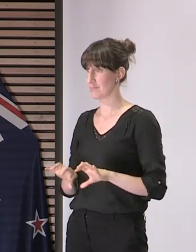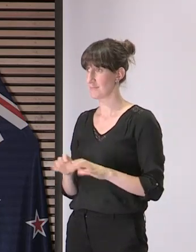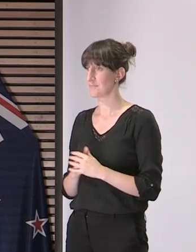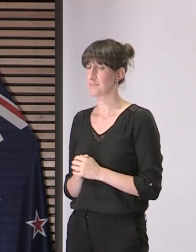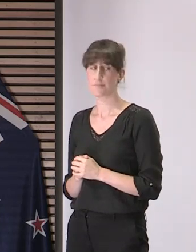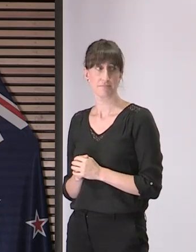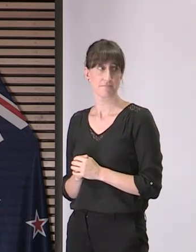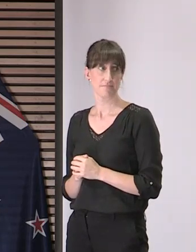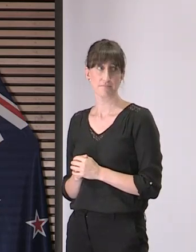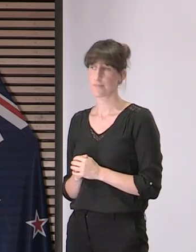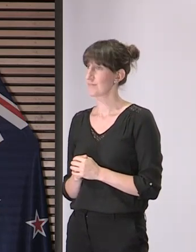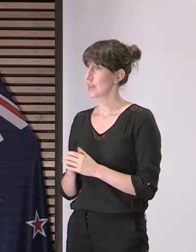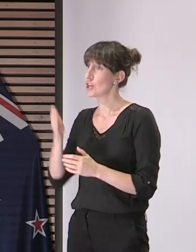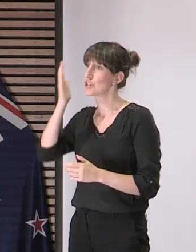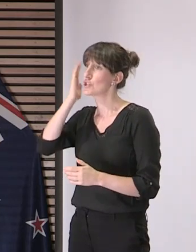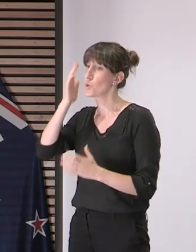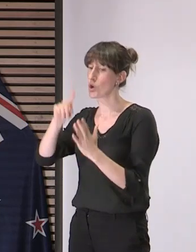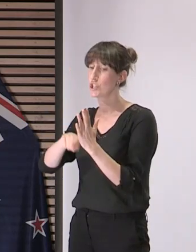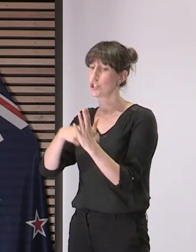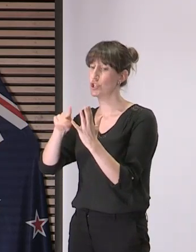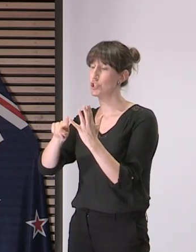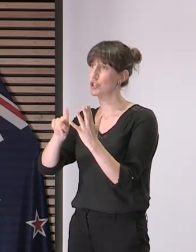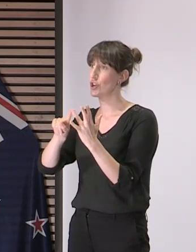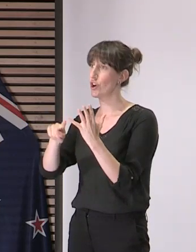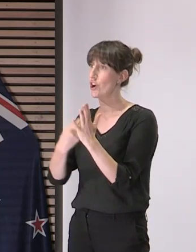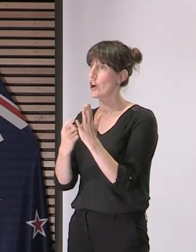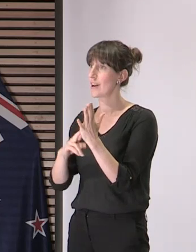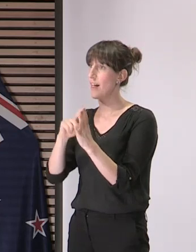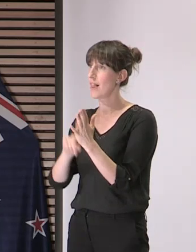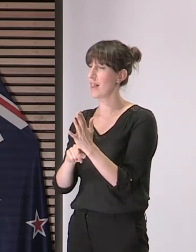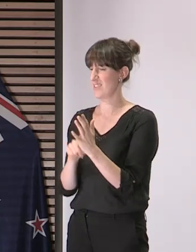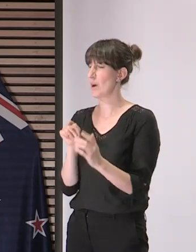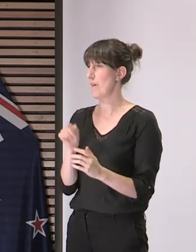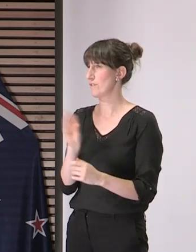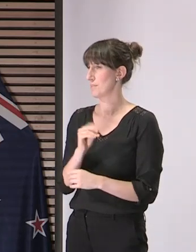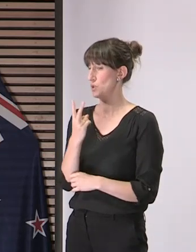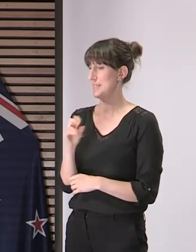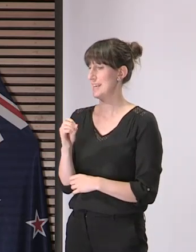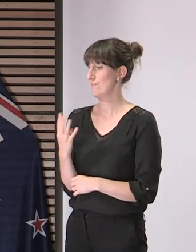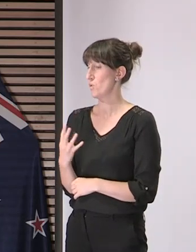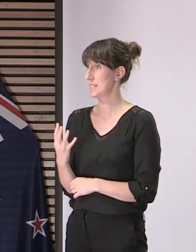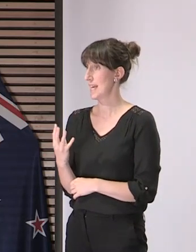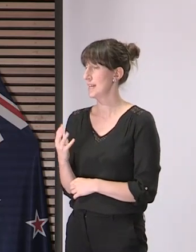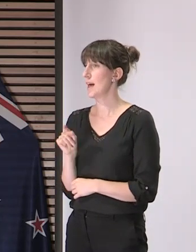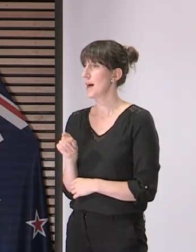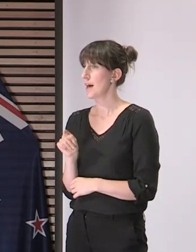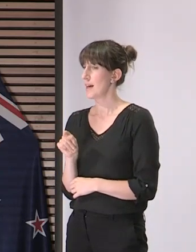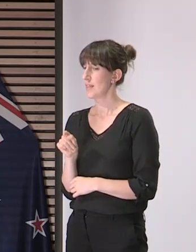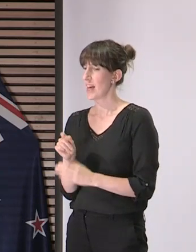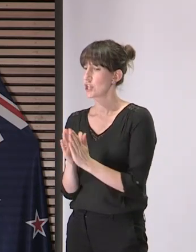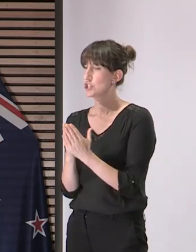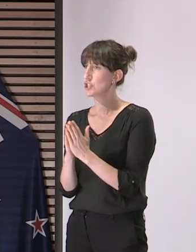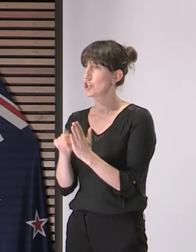school. There's a work book on